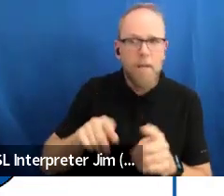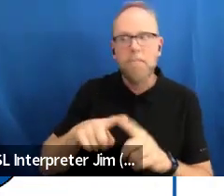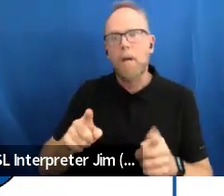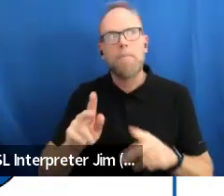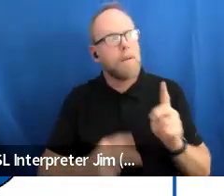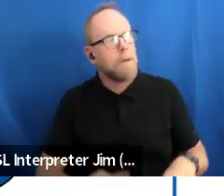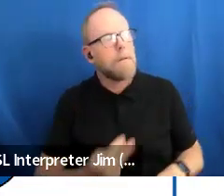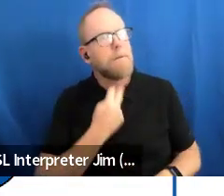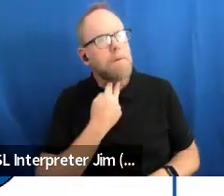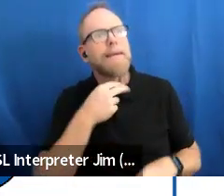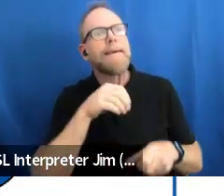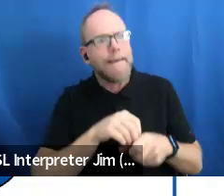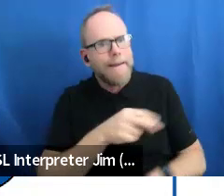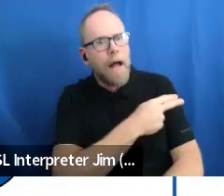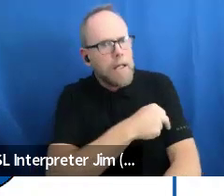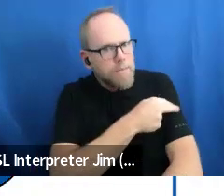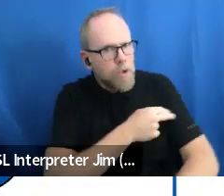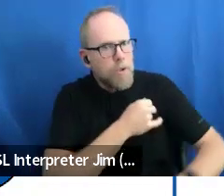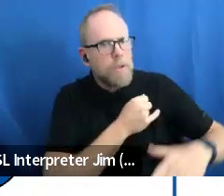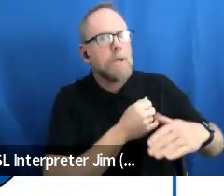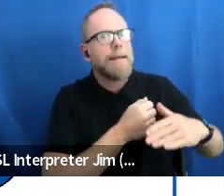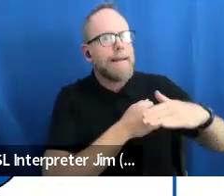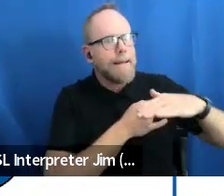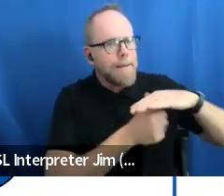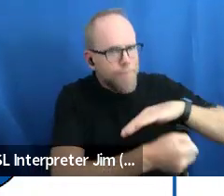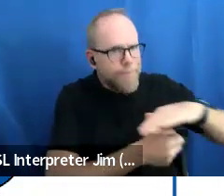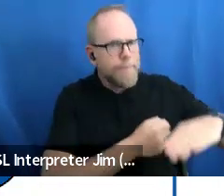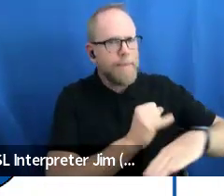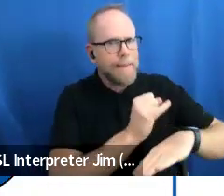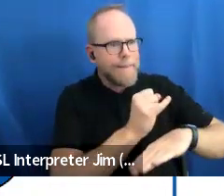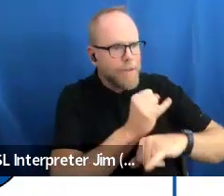They couldn't actually be on the sidewalks. They couldn't go to entertainment.